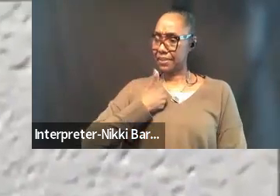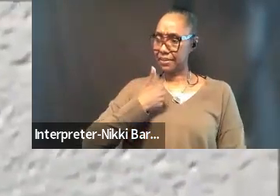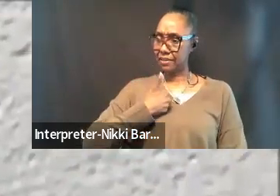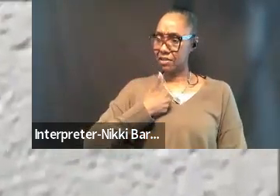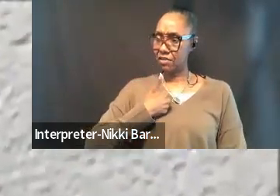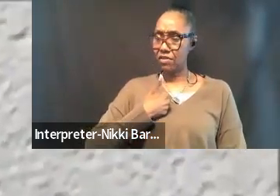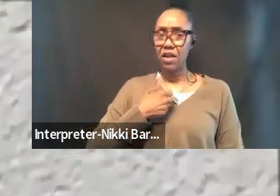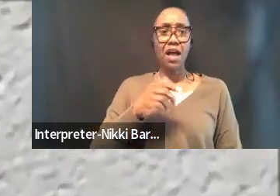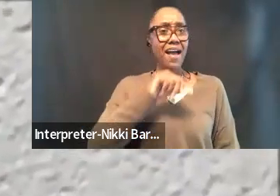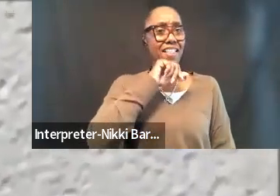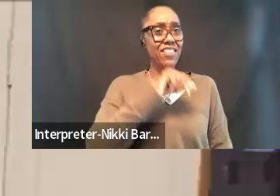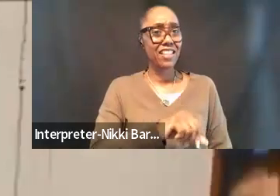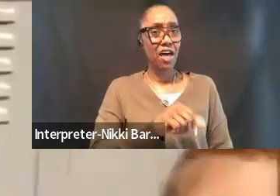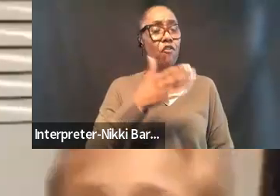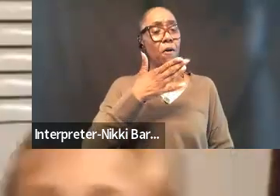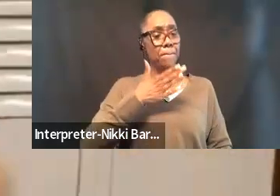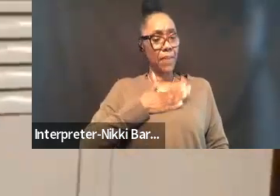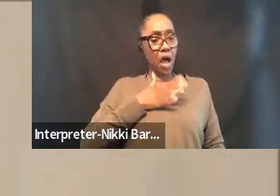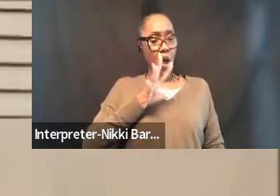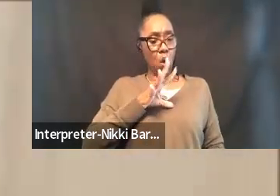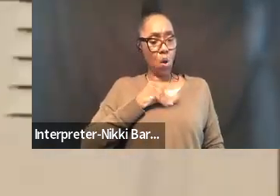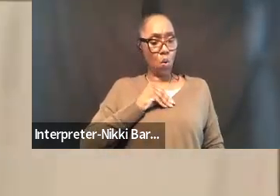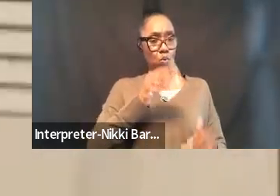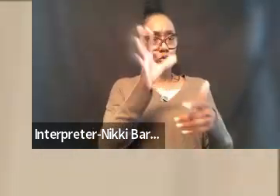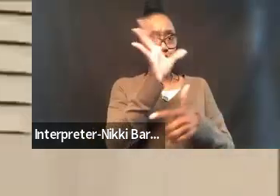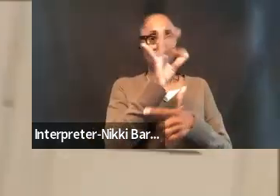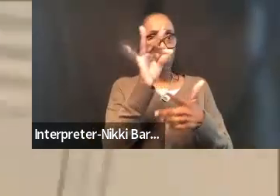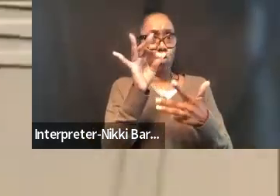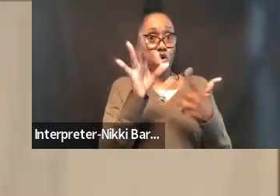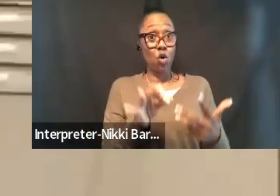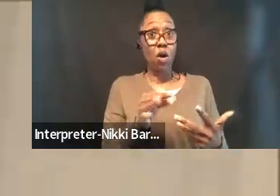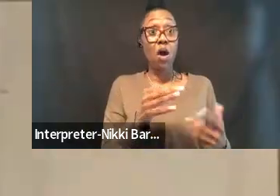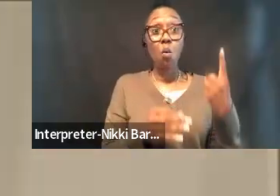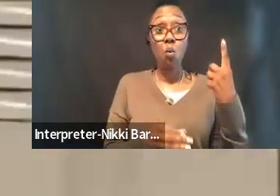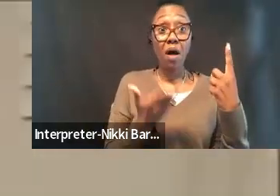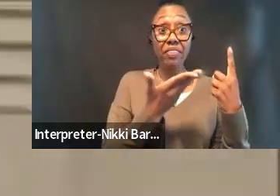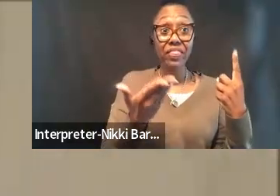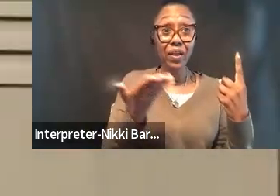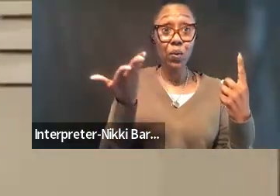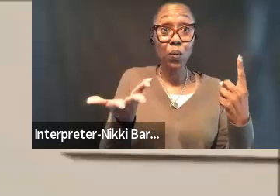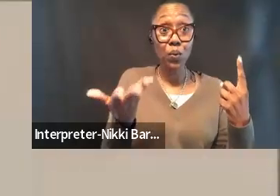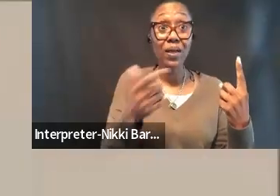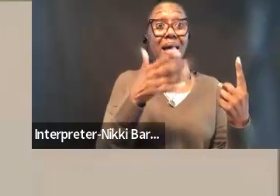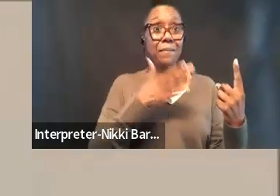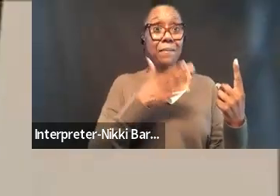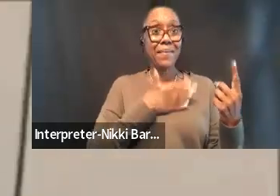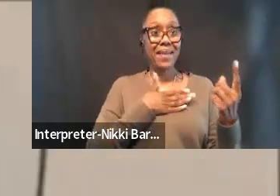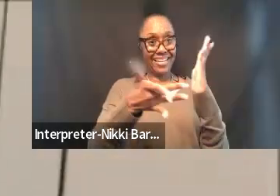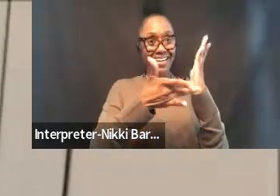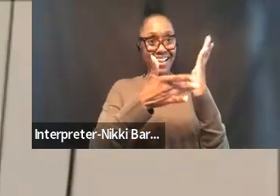I'd love to make my own choices. These decisions includes the technology.